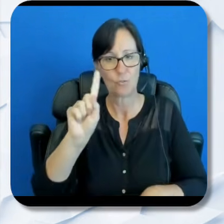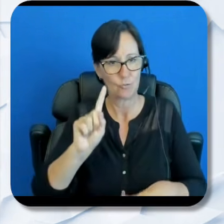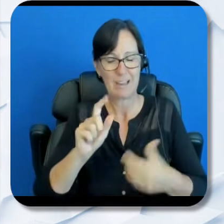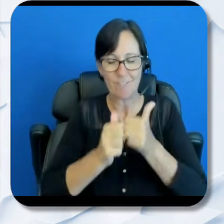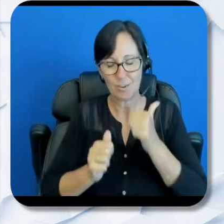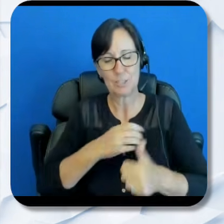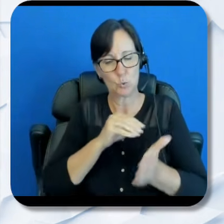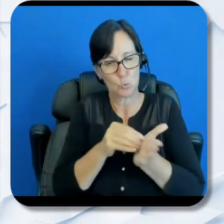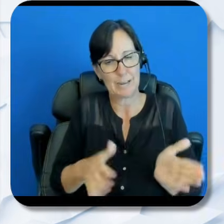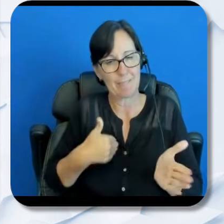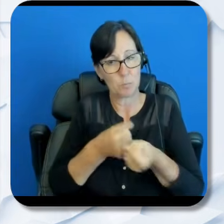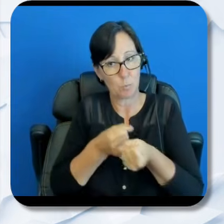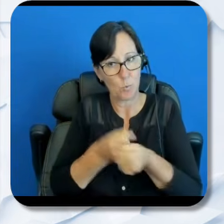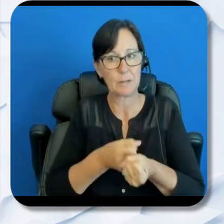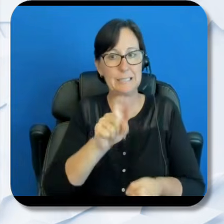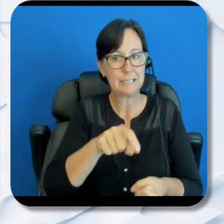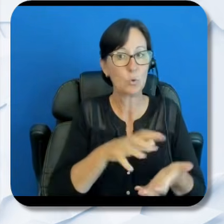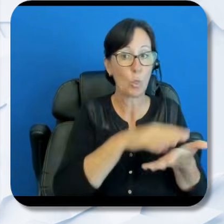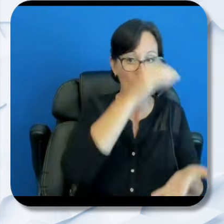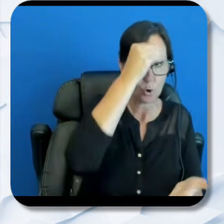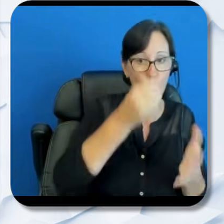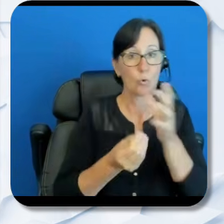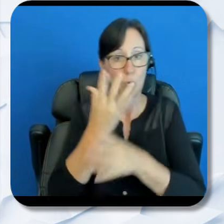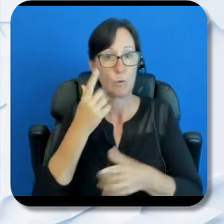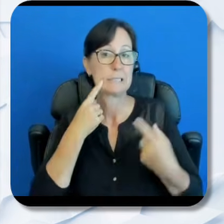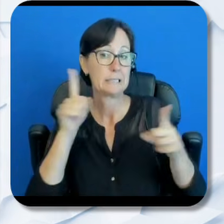To learn, grow, and succeed.